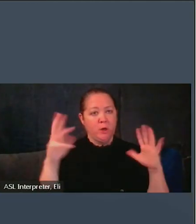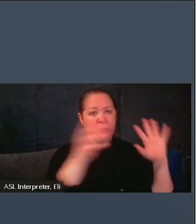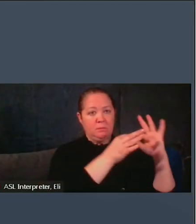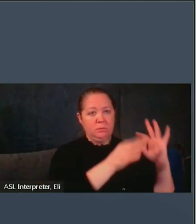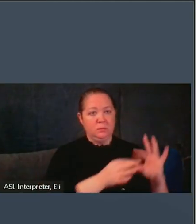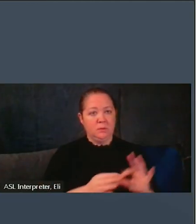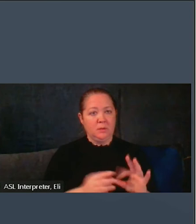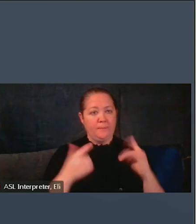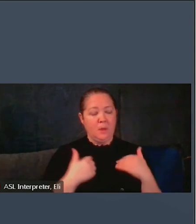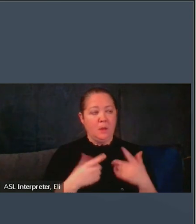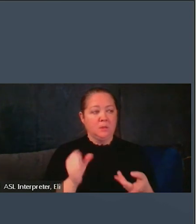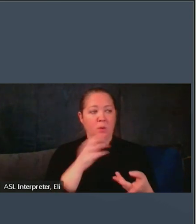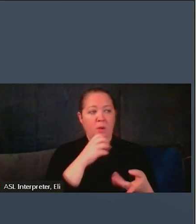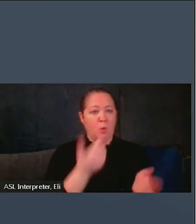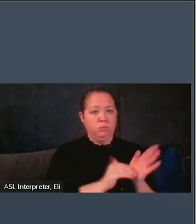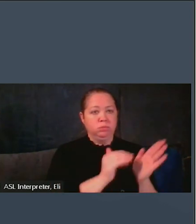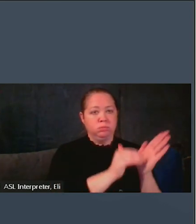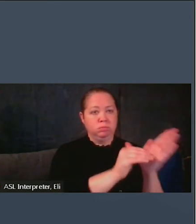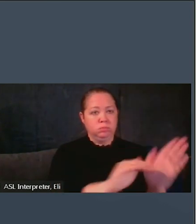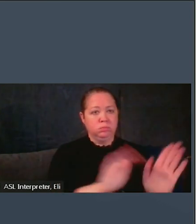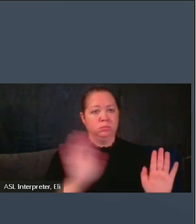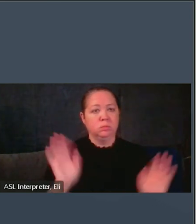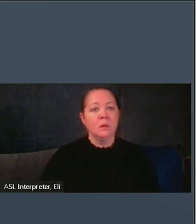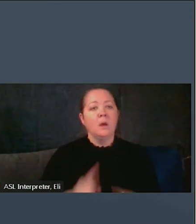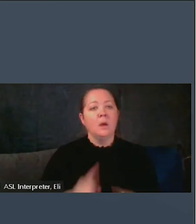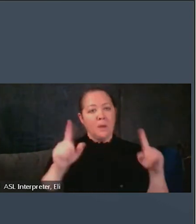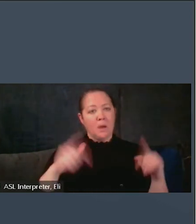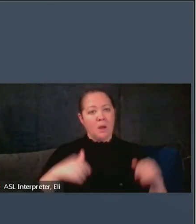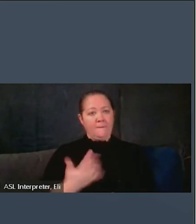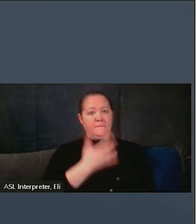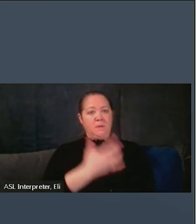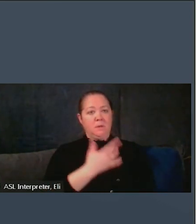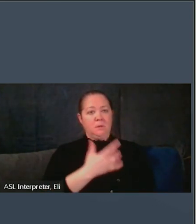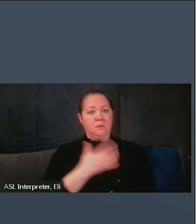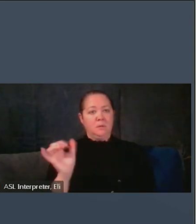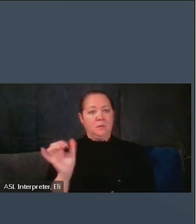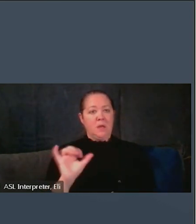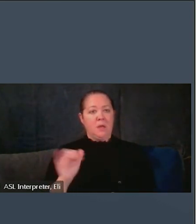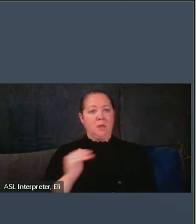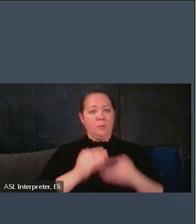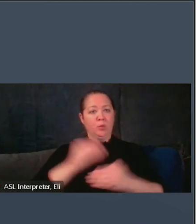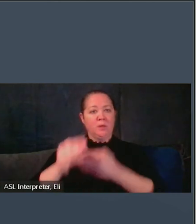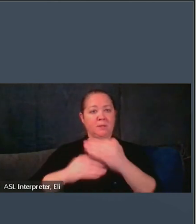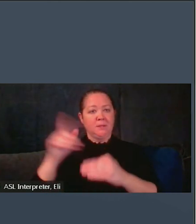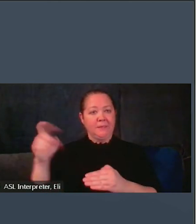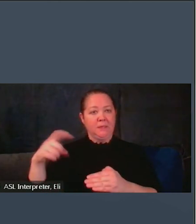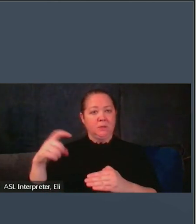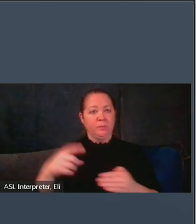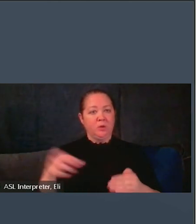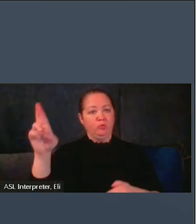So I won't belabor the point, but I feel like the process needs to be started restarted with community input.